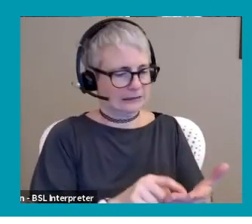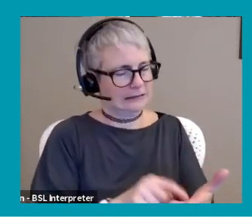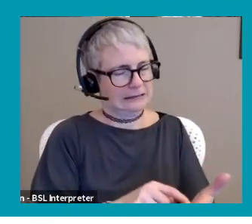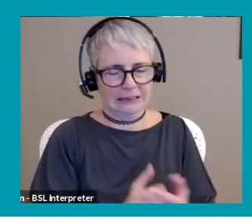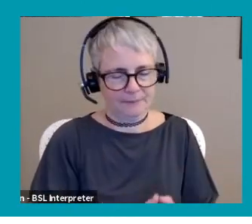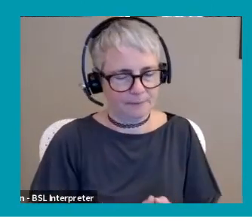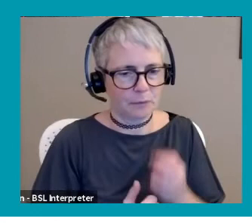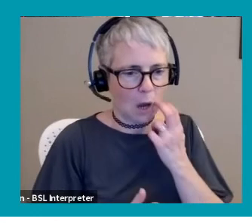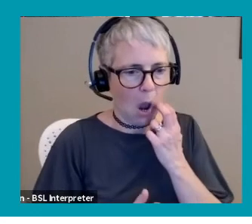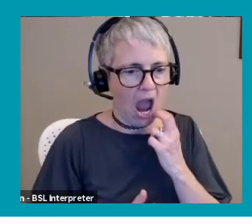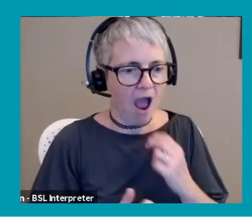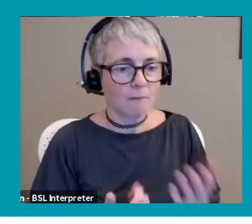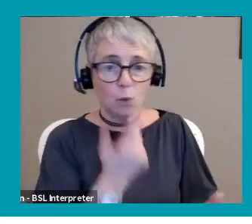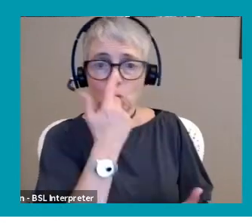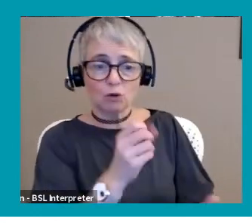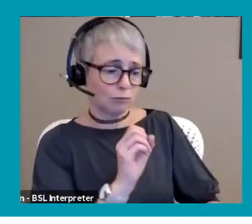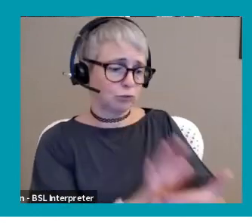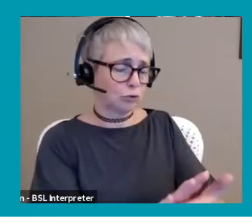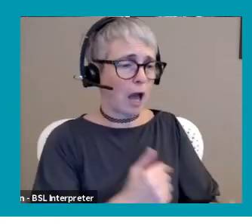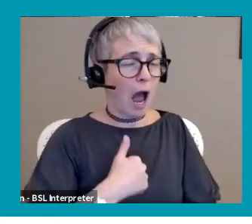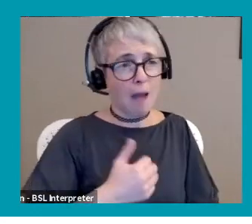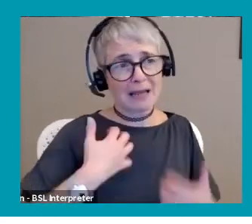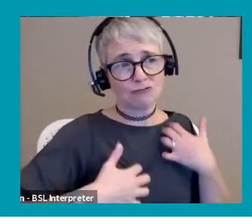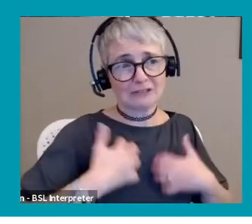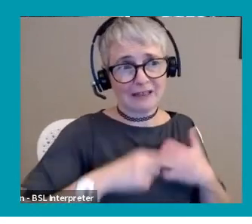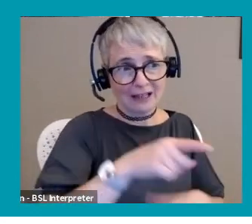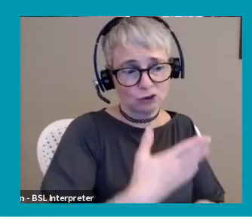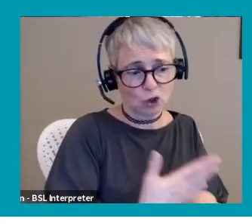opportunities you are interested in. Why not tag your location.